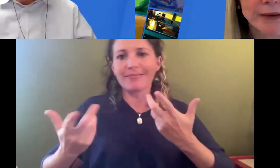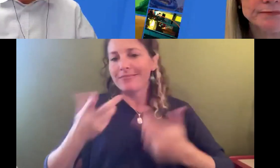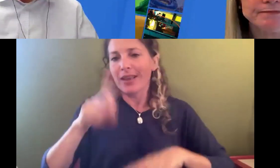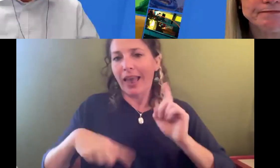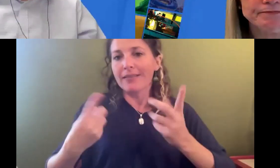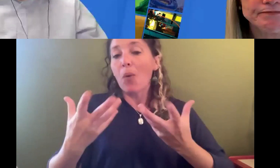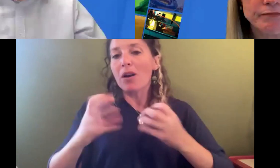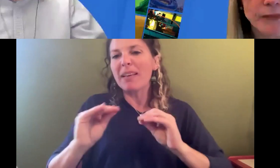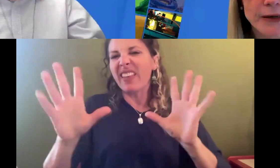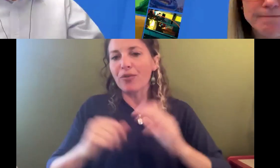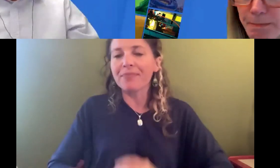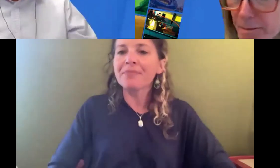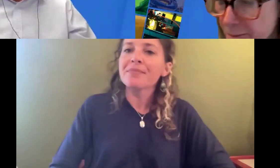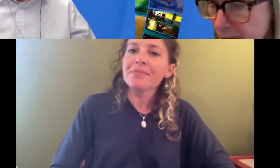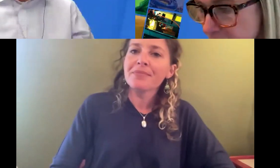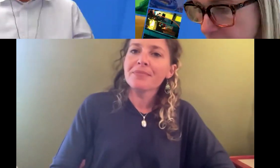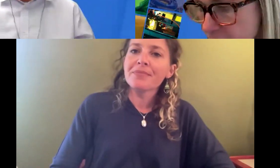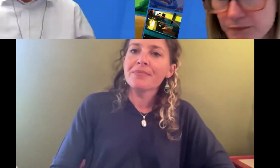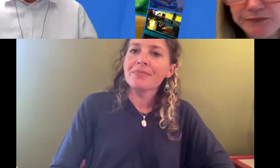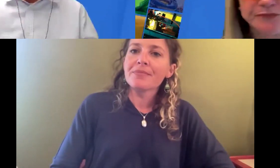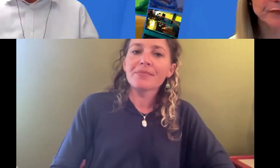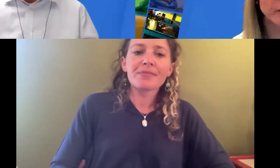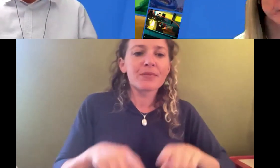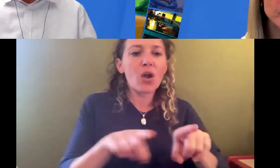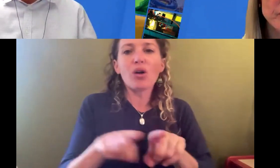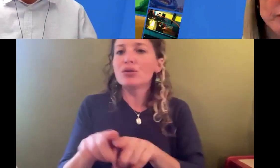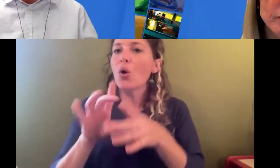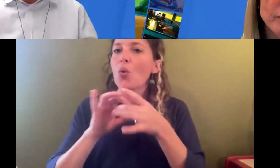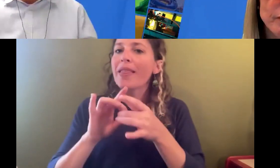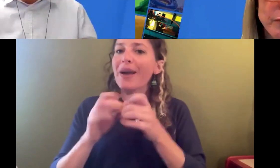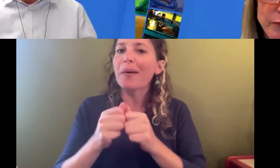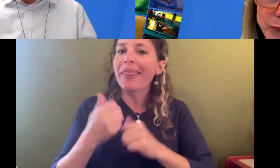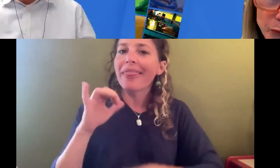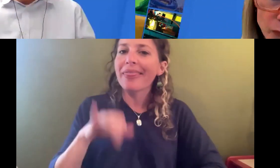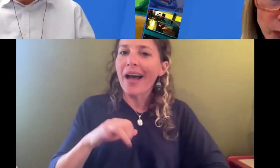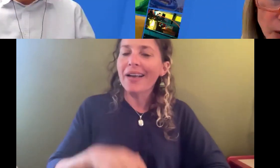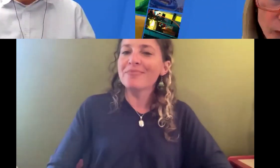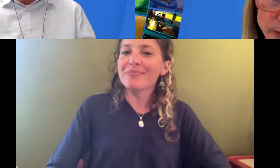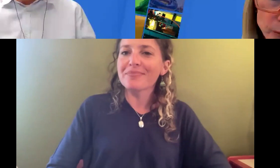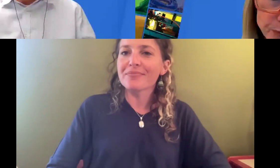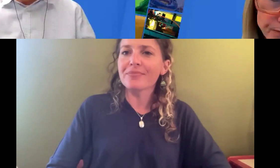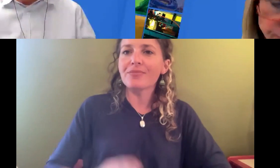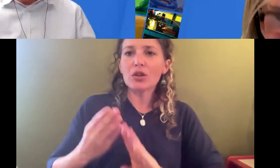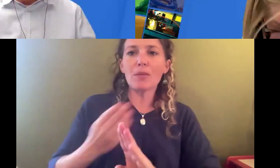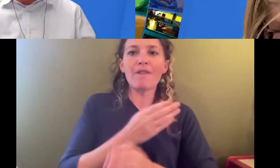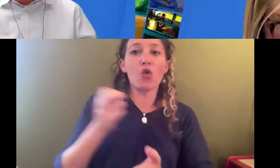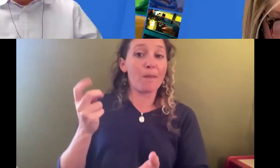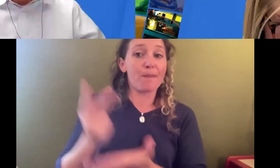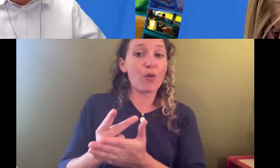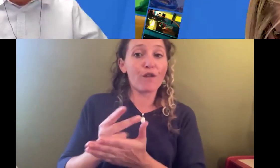Jeremy Leffler: Then I also - related to that, I wanted to bring up the prior approval matrix, because we did have,